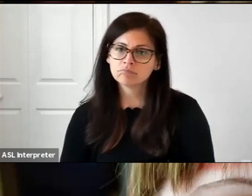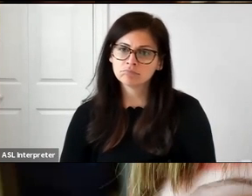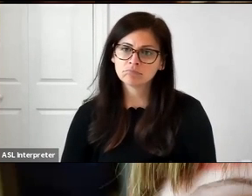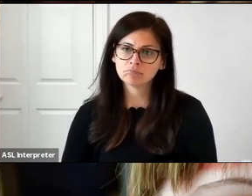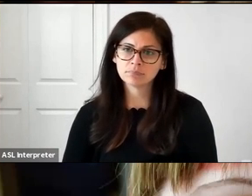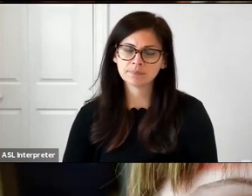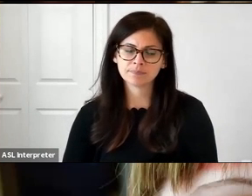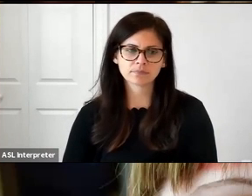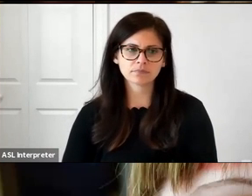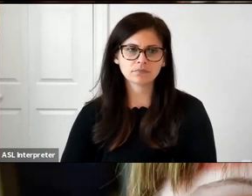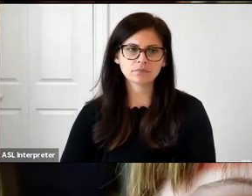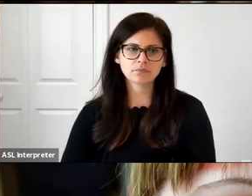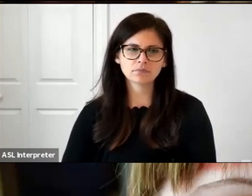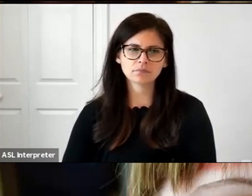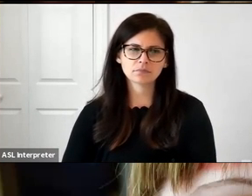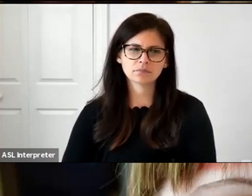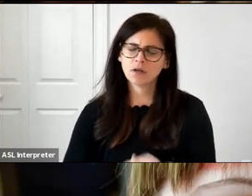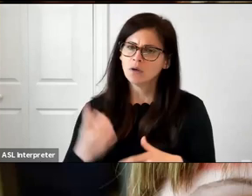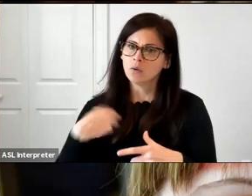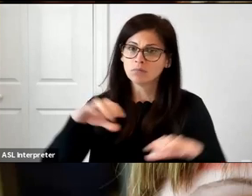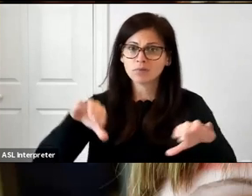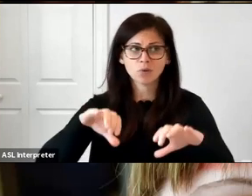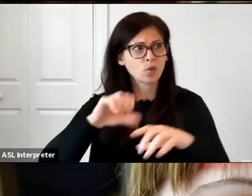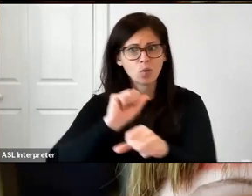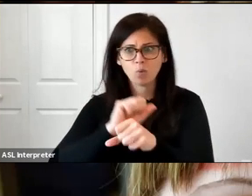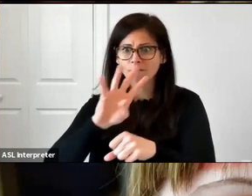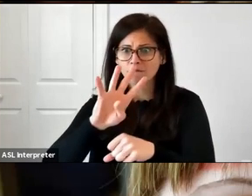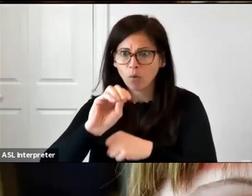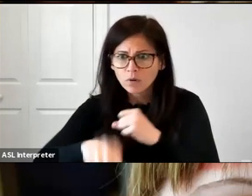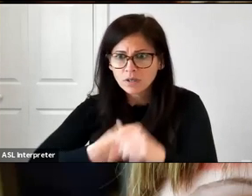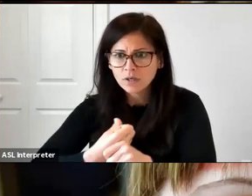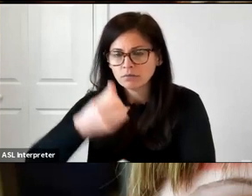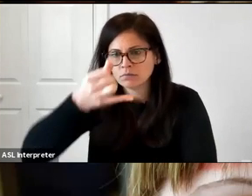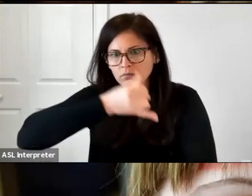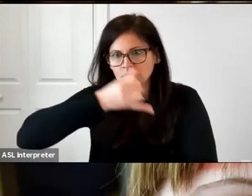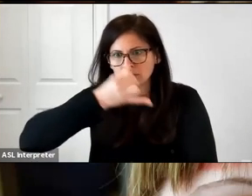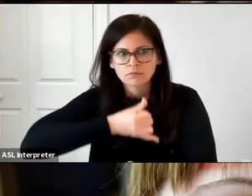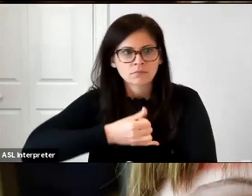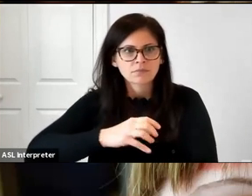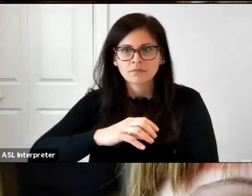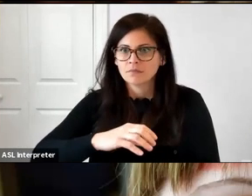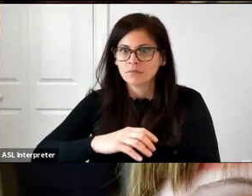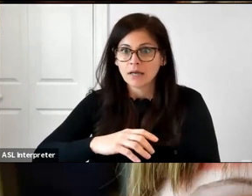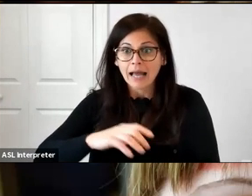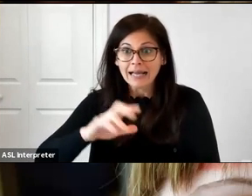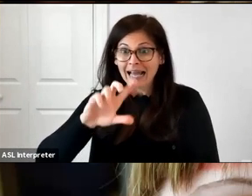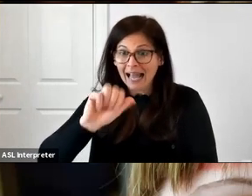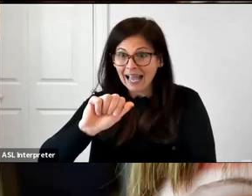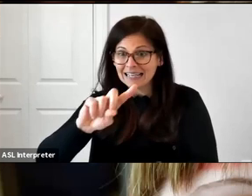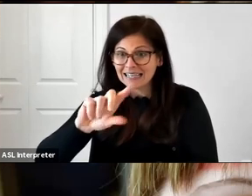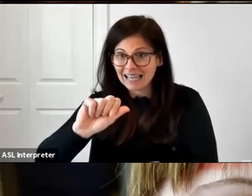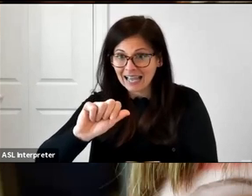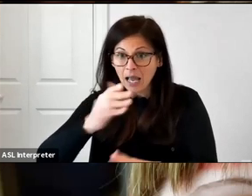It's really hard to imagine that we've been doing this work for 40 years, so that's 10 years before the ADA was passed.